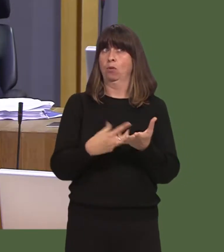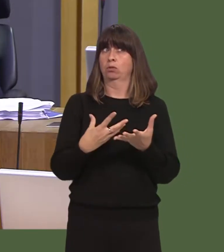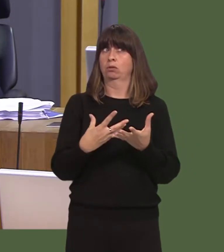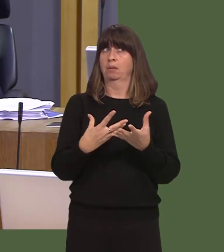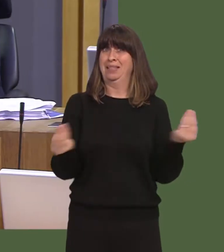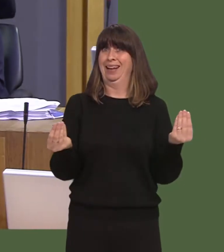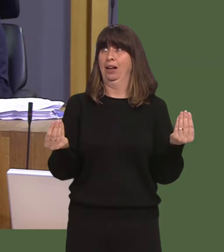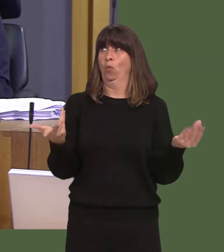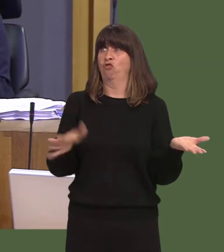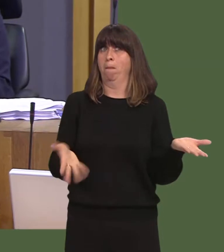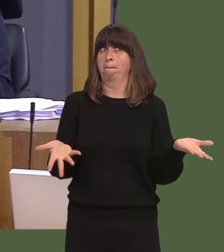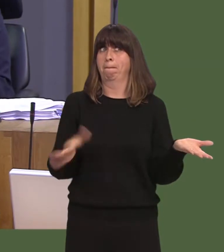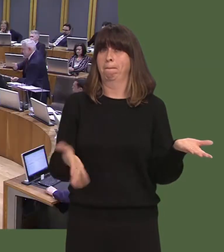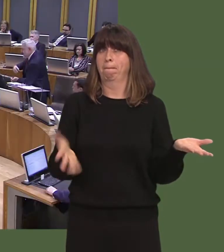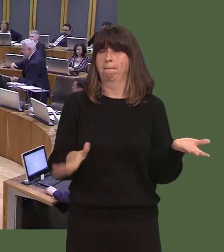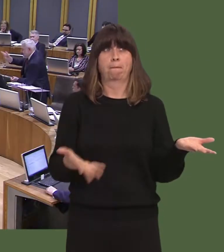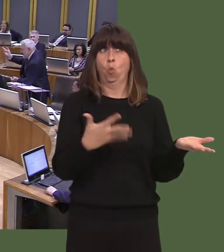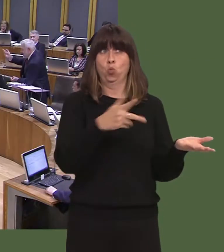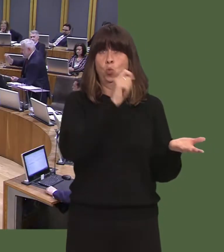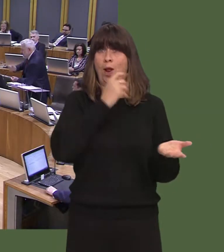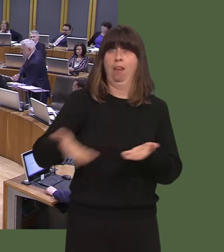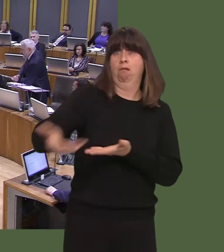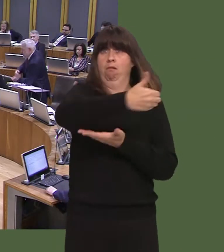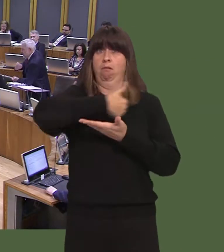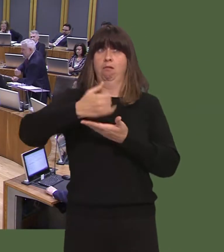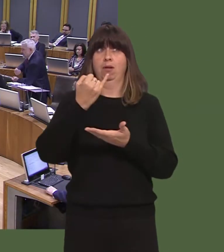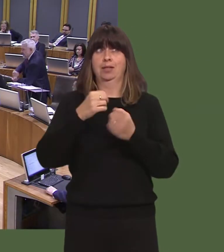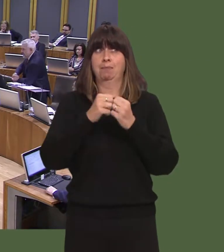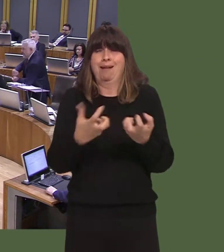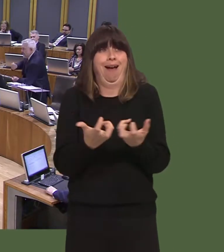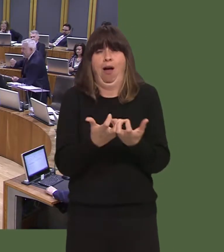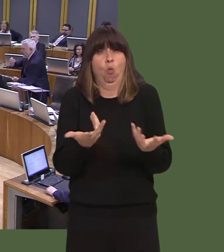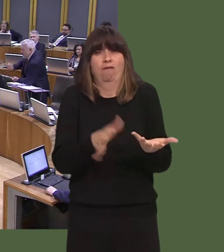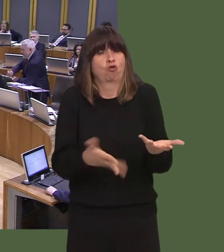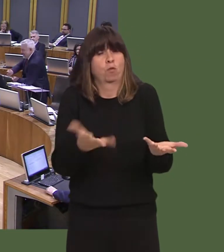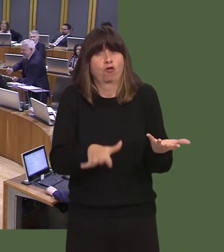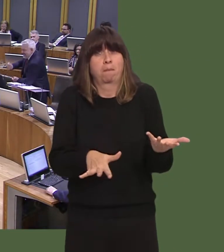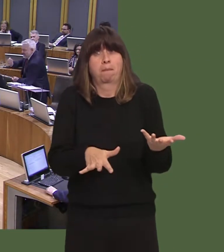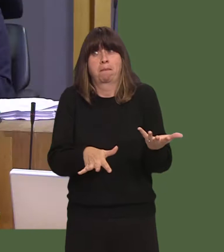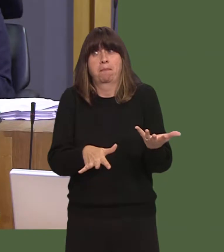So, what workóIím not asking him a question, but it will be interesting to see what work